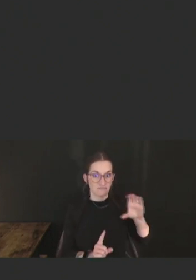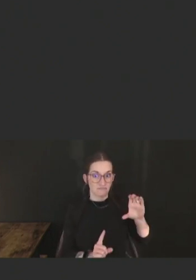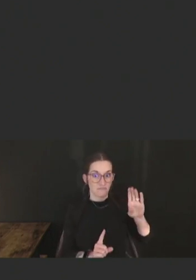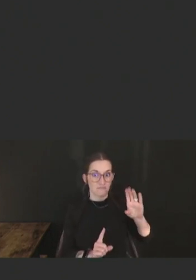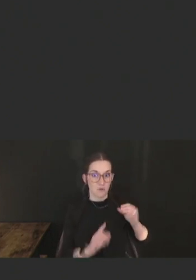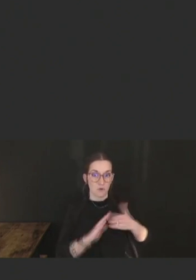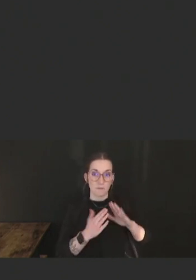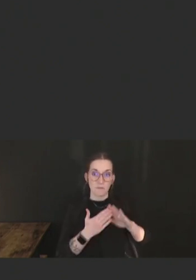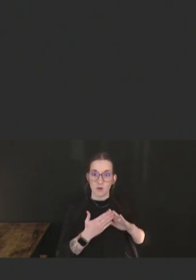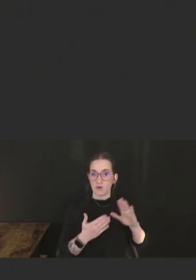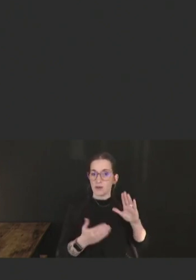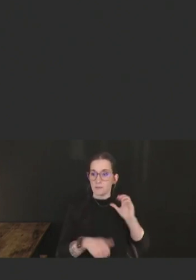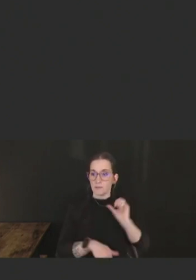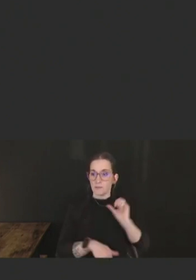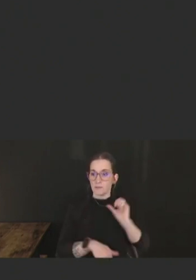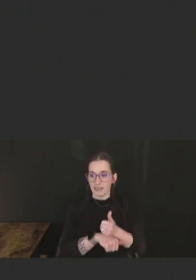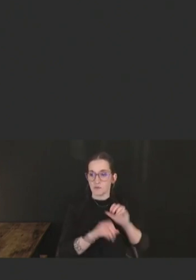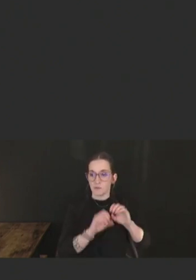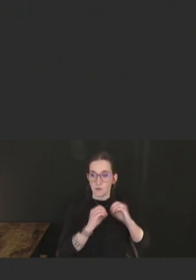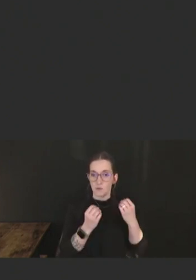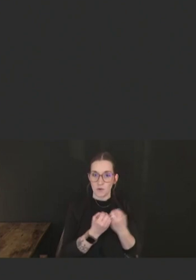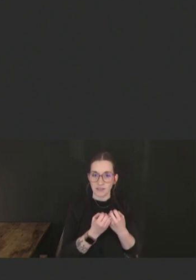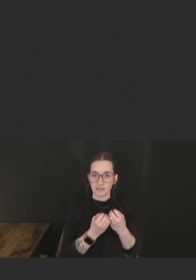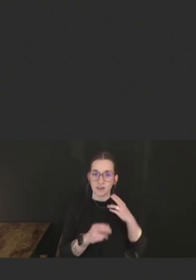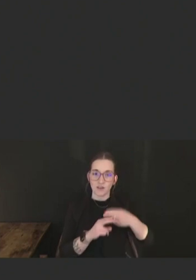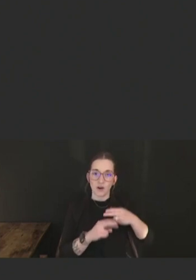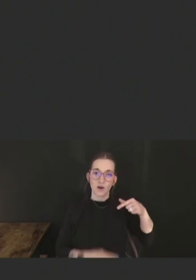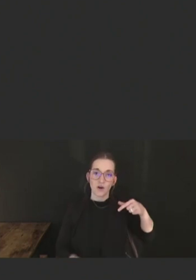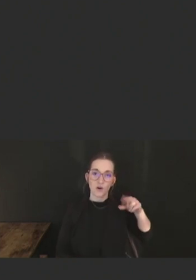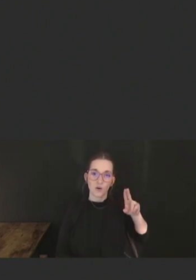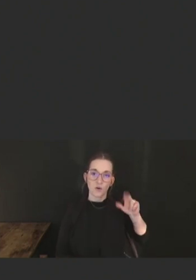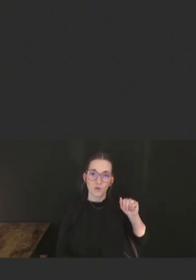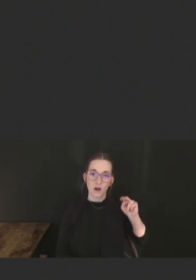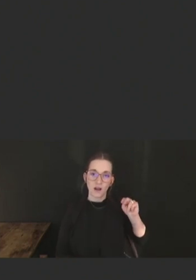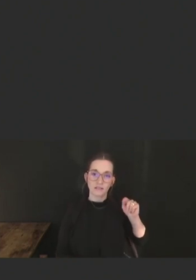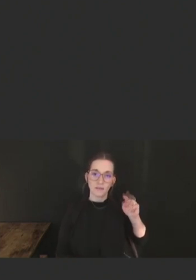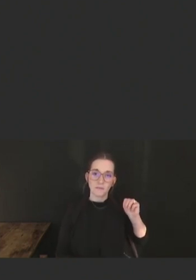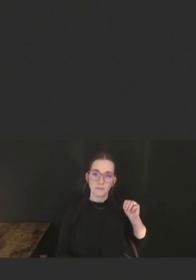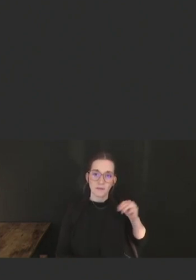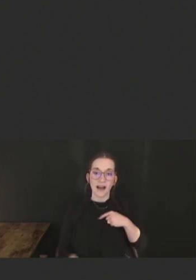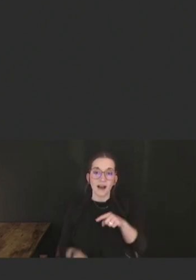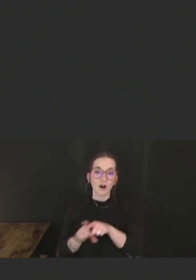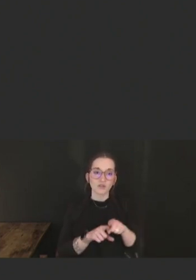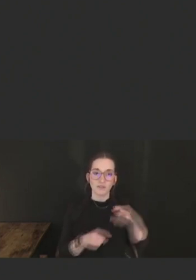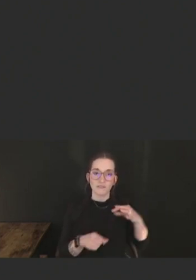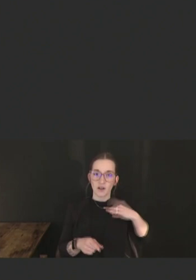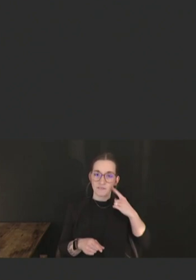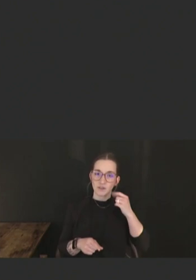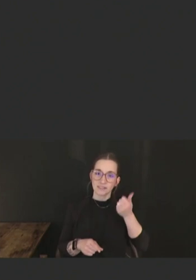called Kiwanis, and I also volunteer for several organizations promoting vaccine-positive messaging,